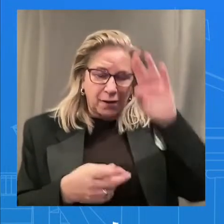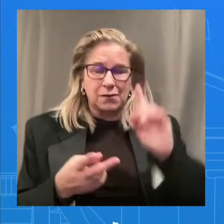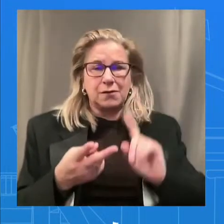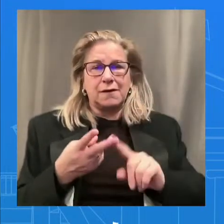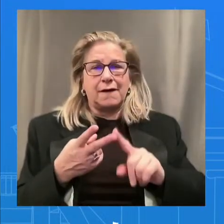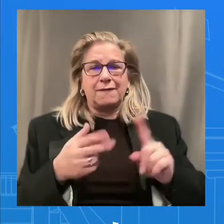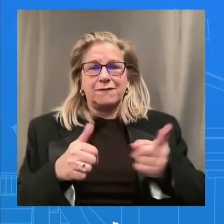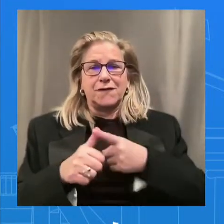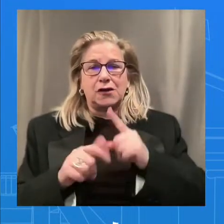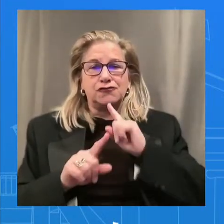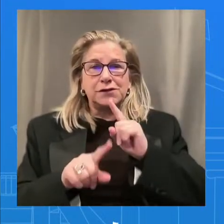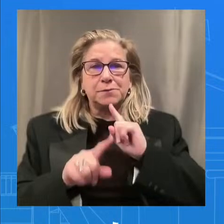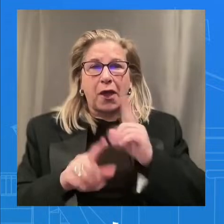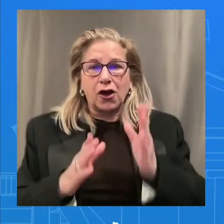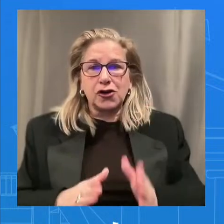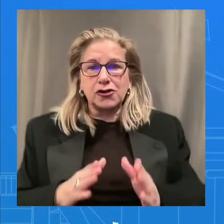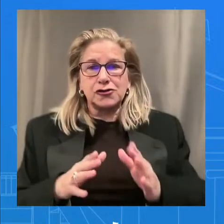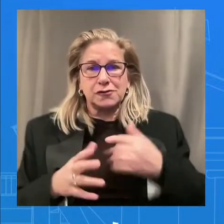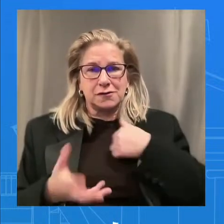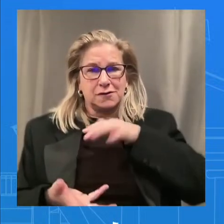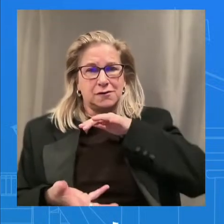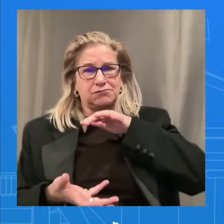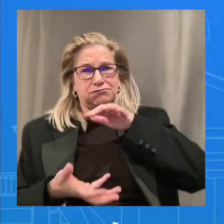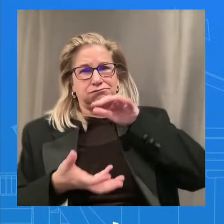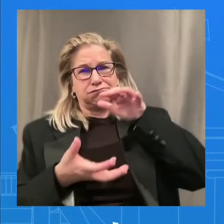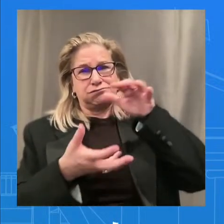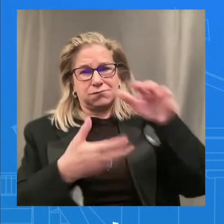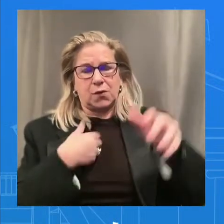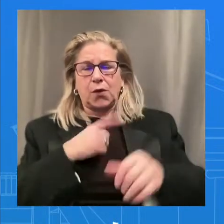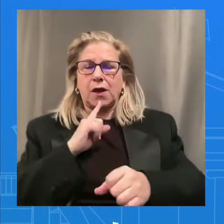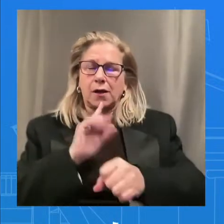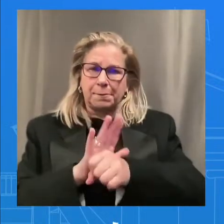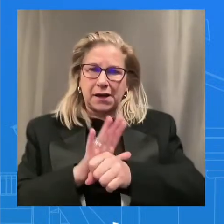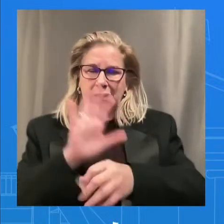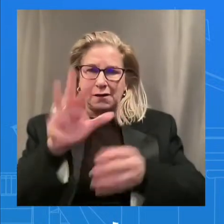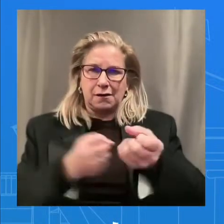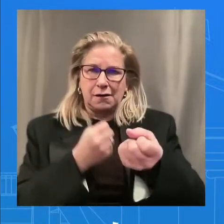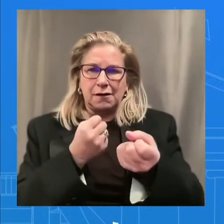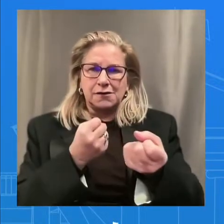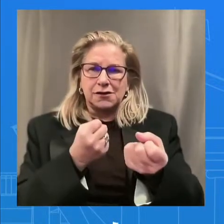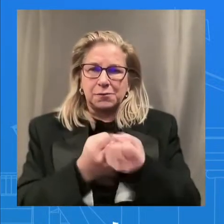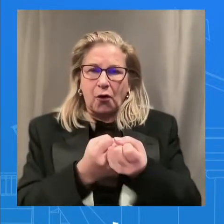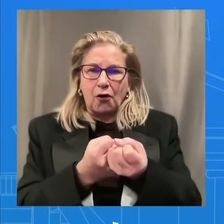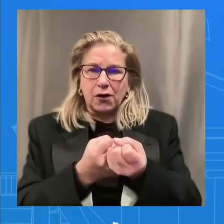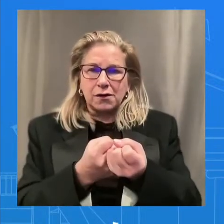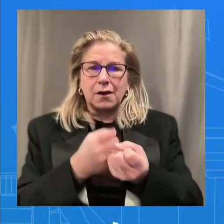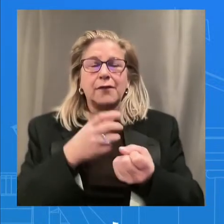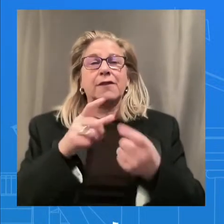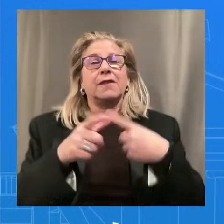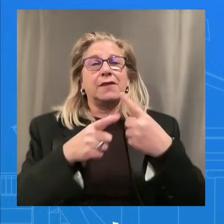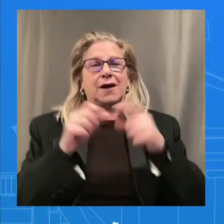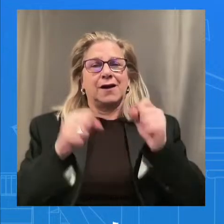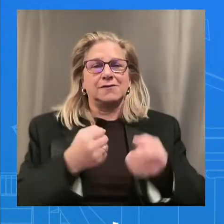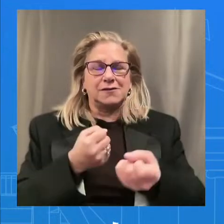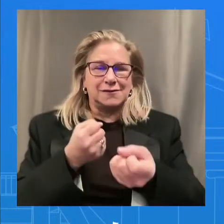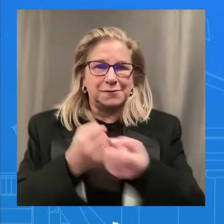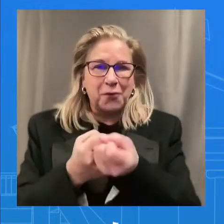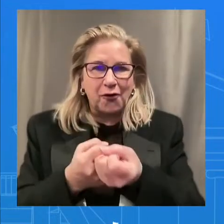our commitment is to continue to support the communities on the ground through different disaster assistant programs